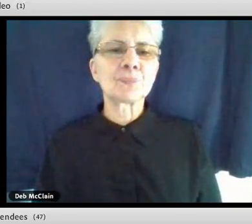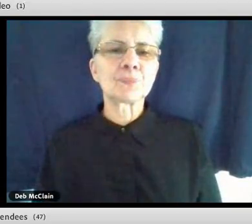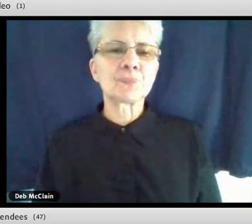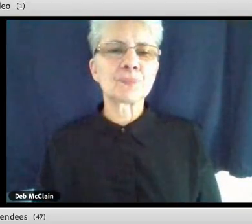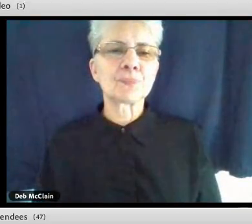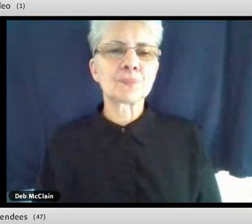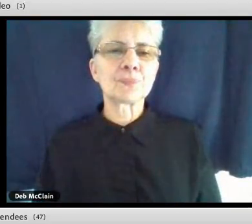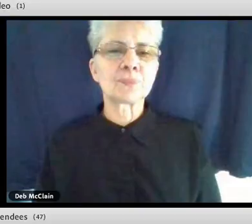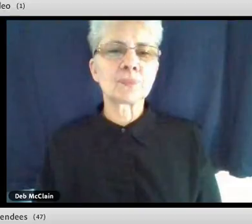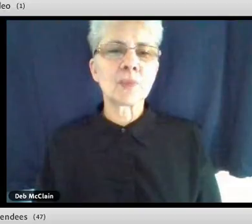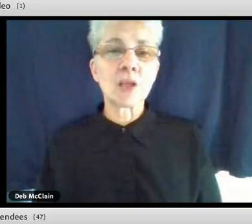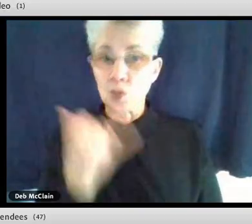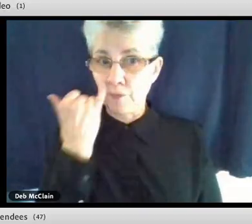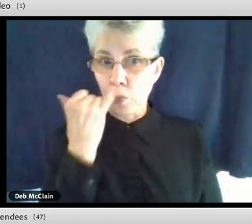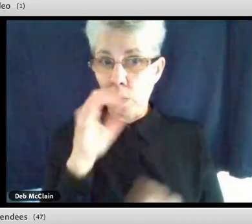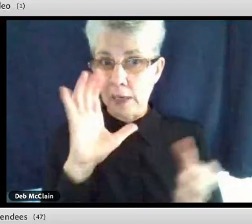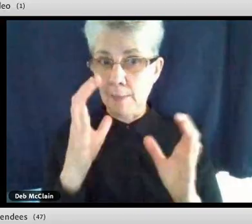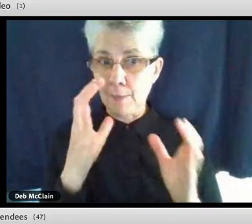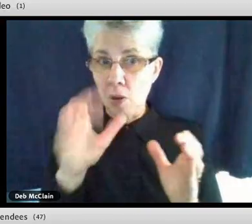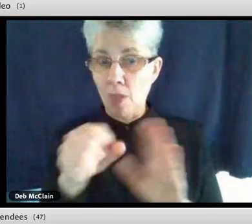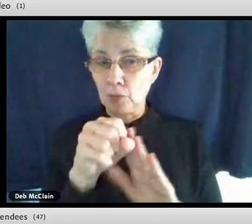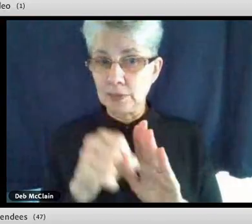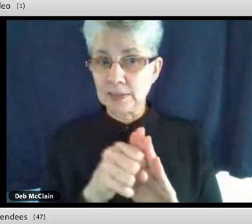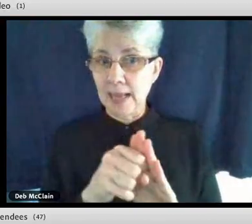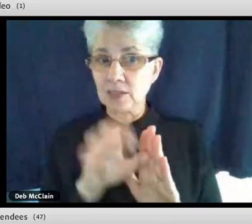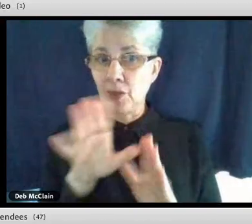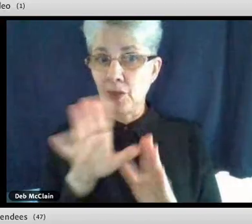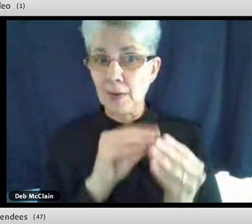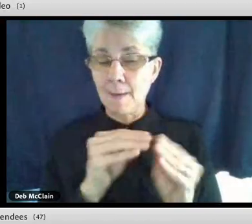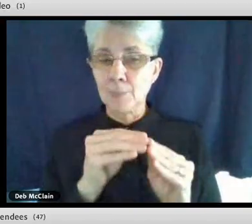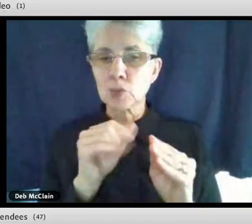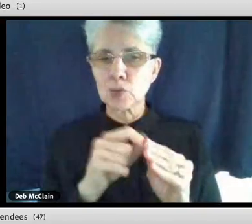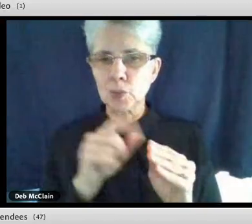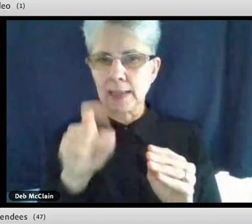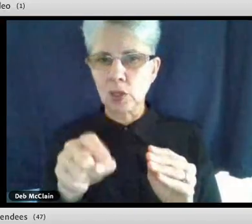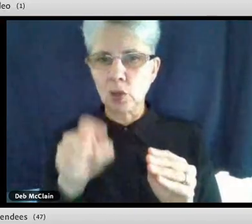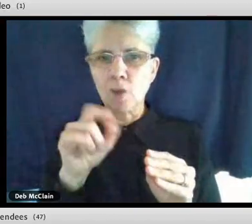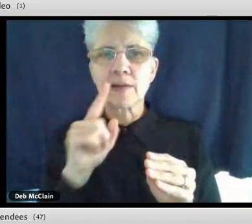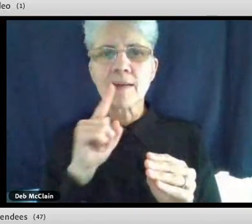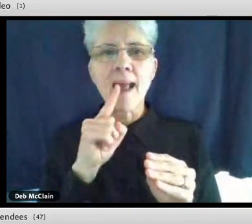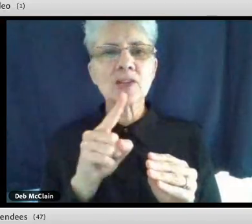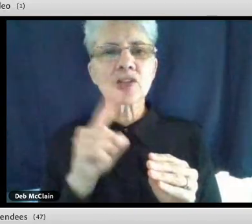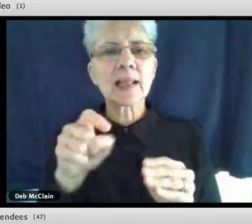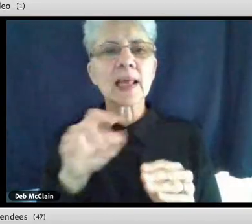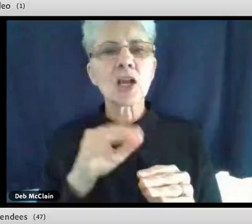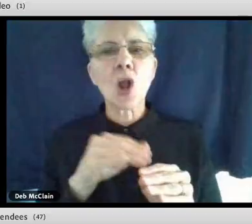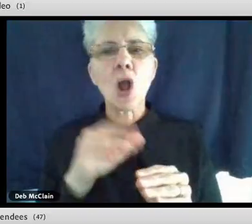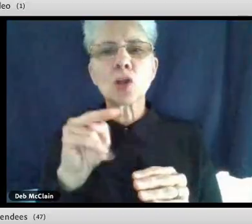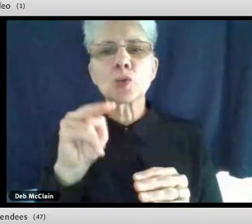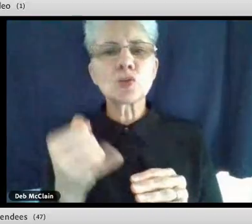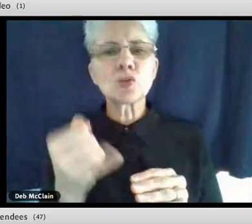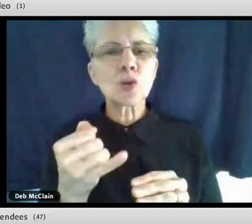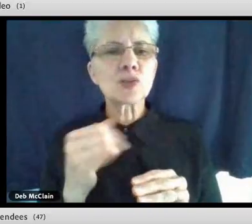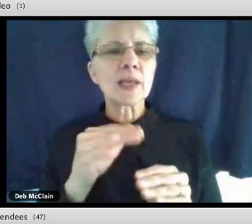So if you did want to zoom in and look at other states, you can click over here and actually click on New Jersey.